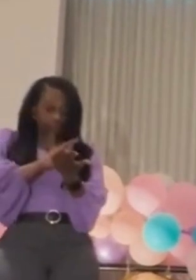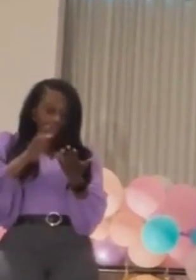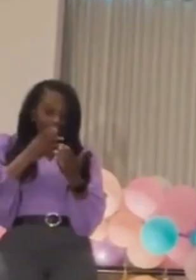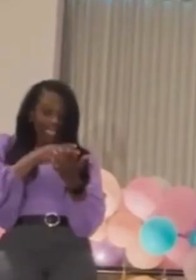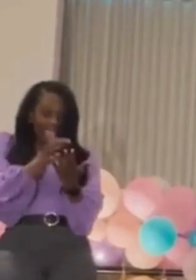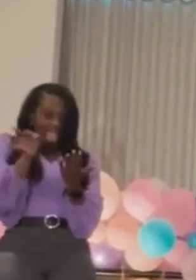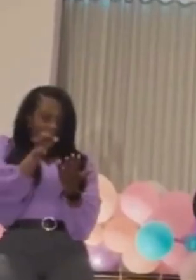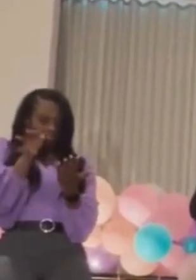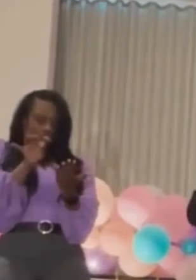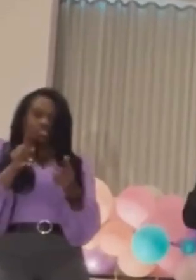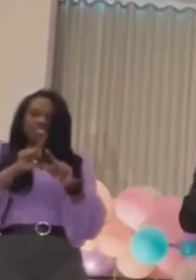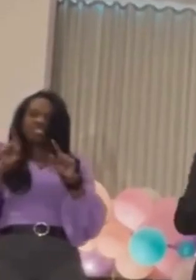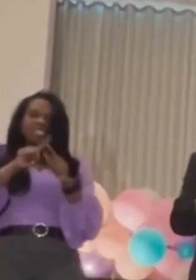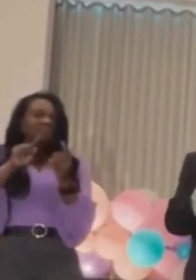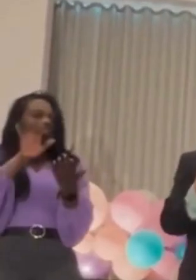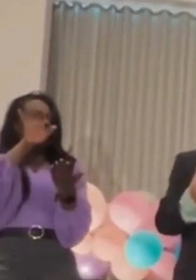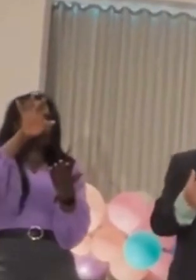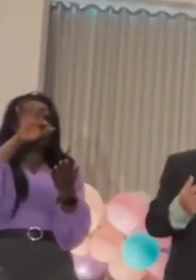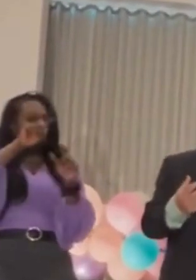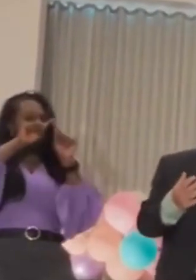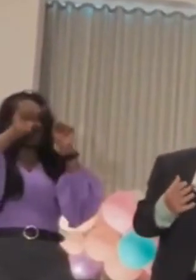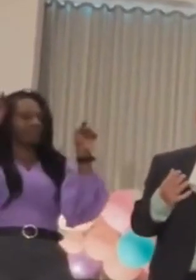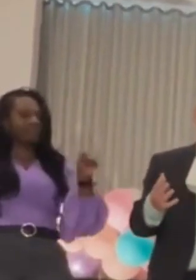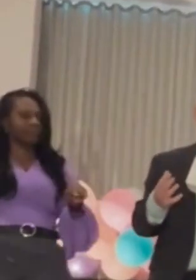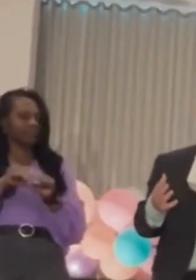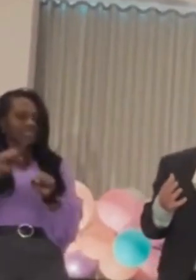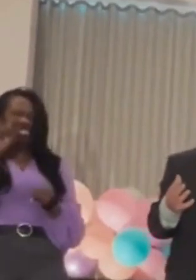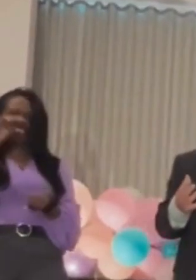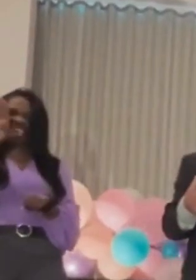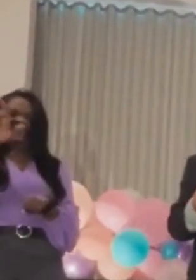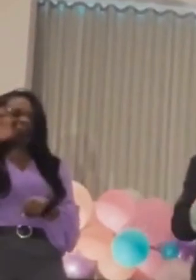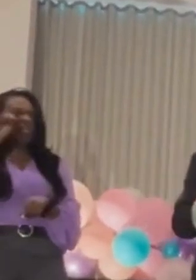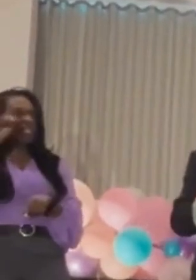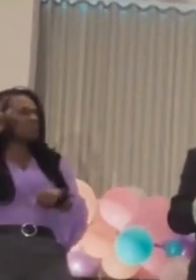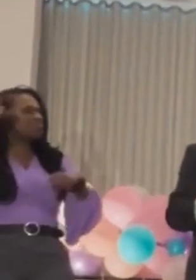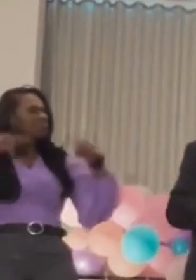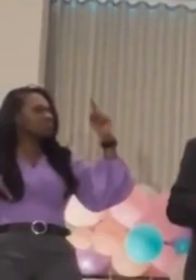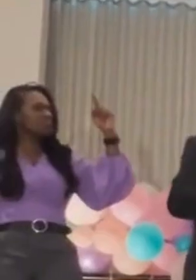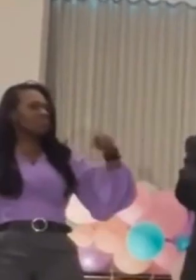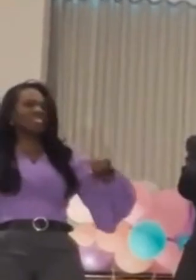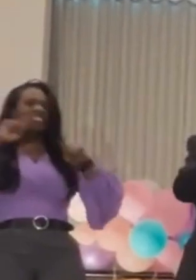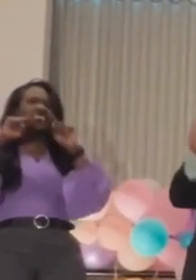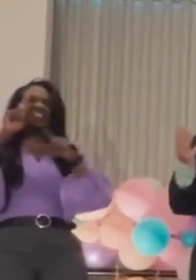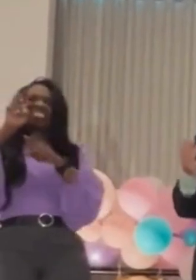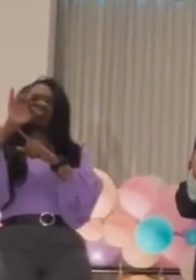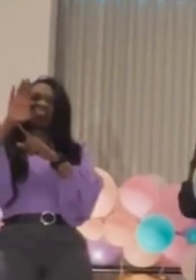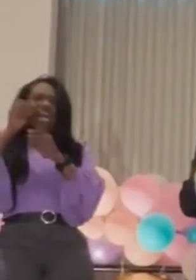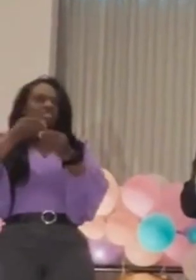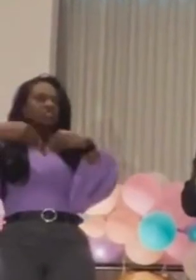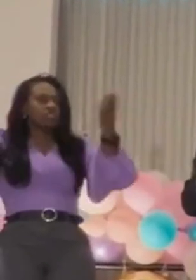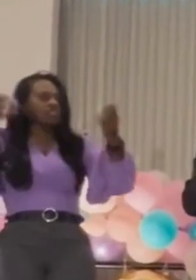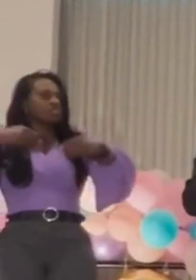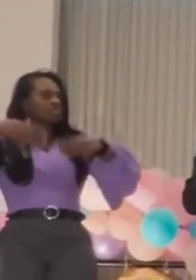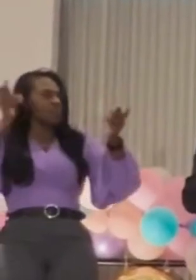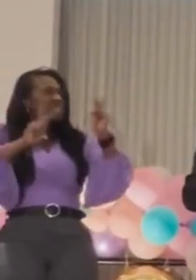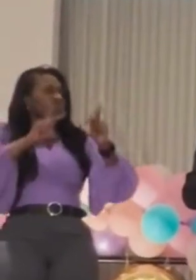or different tablets and that way it's really important that we get devices out to people, especially people